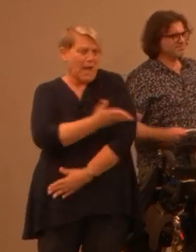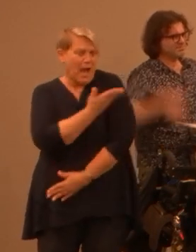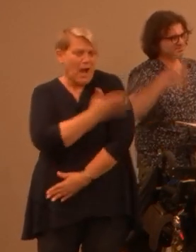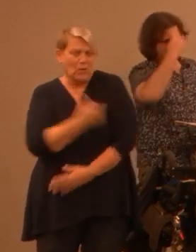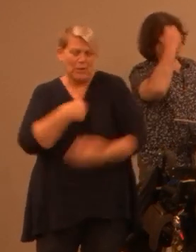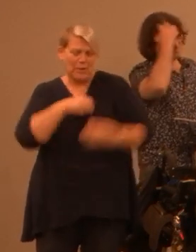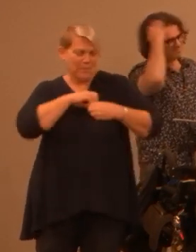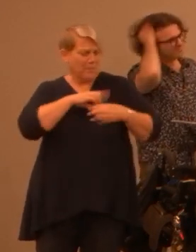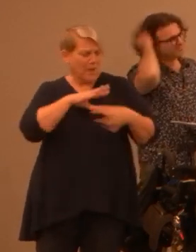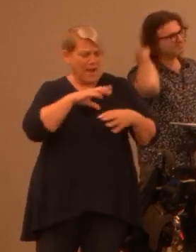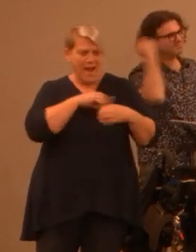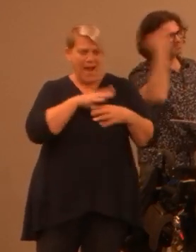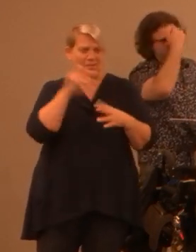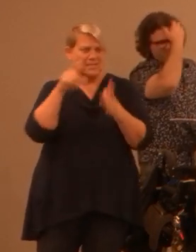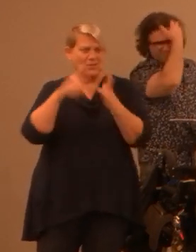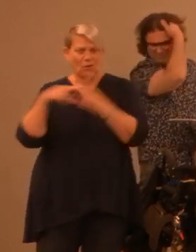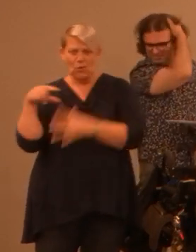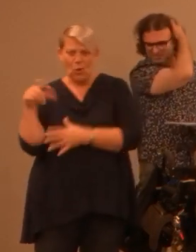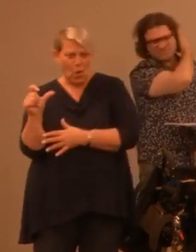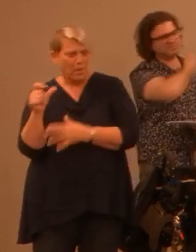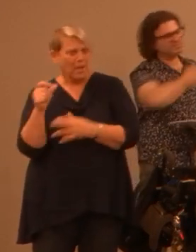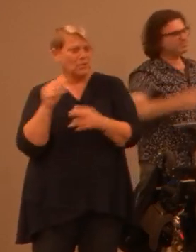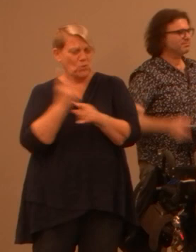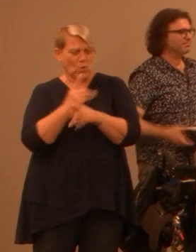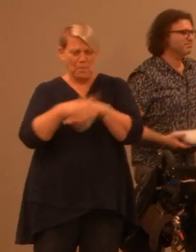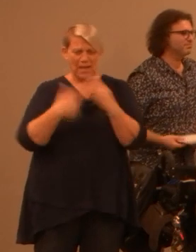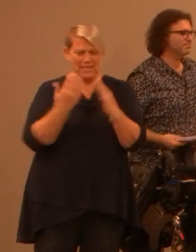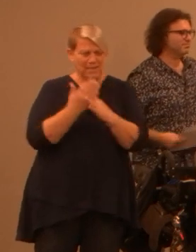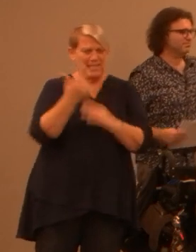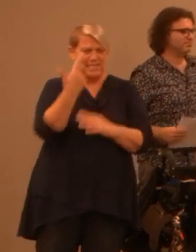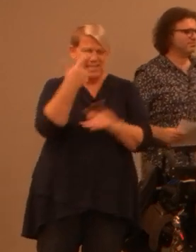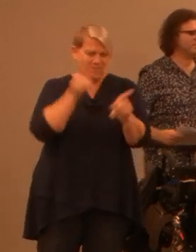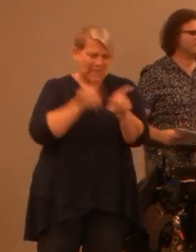the City of Cockburn about accessibility, it's been a seven-year journey for us